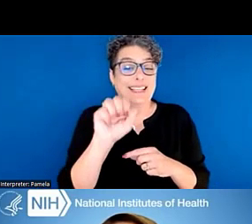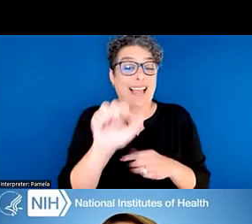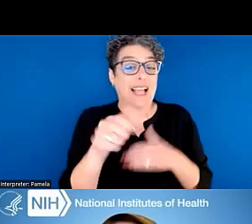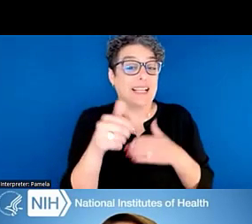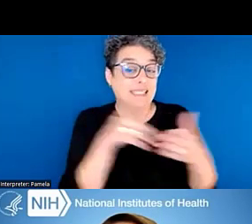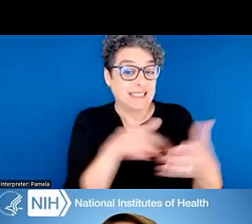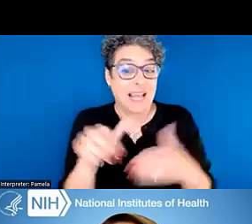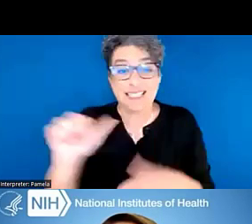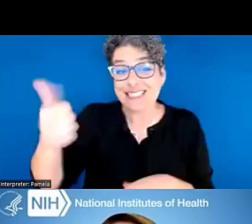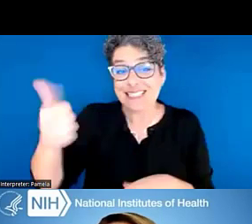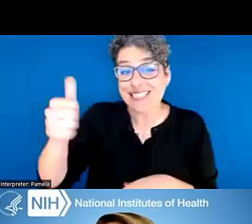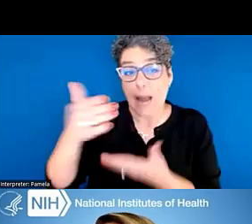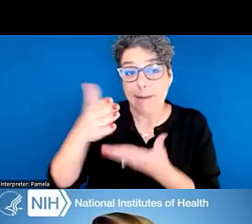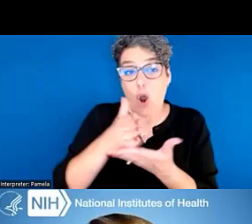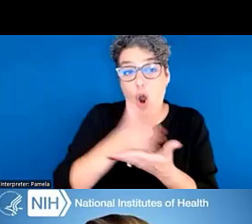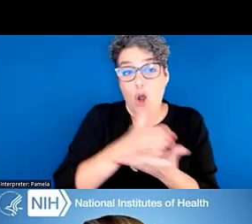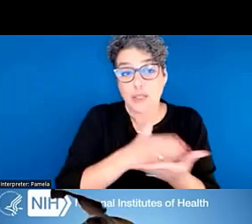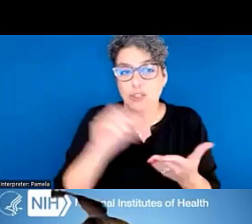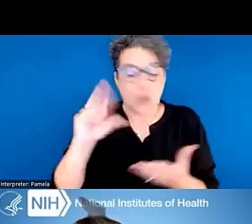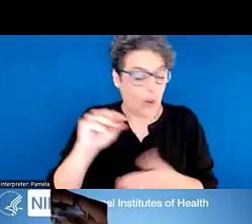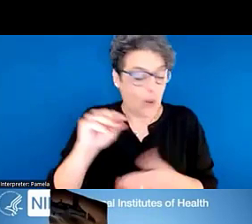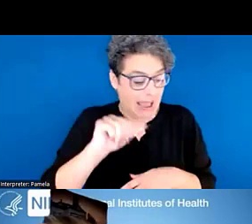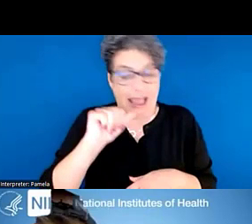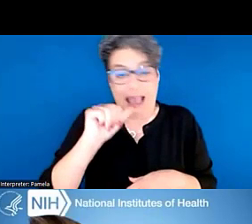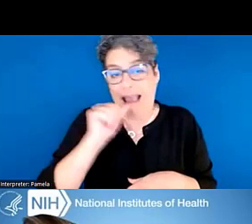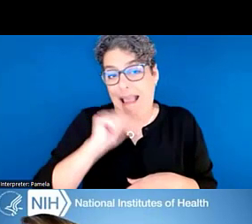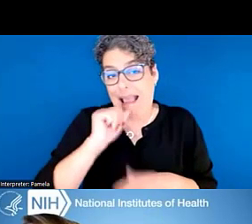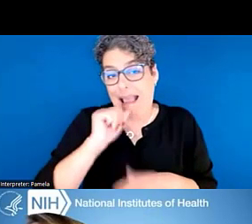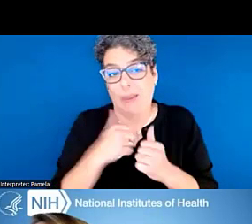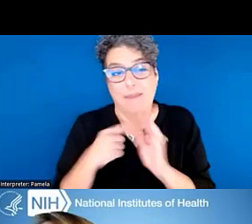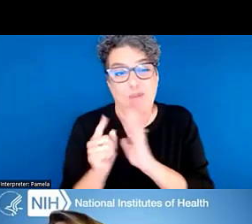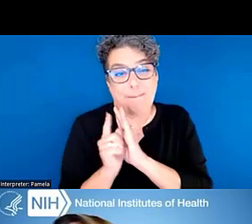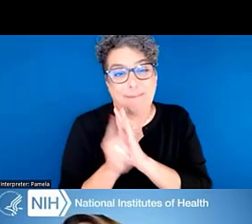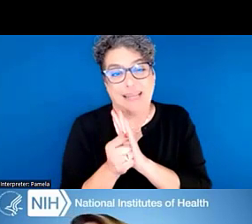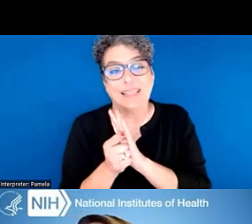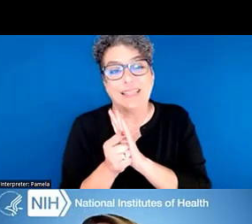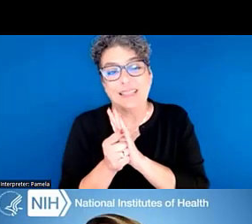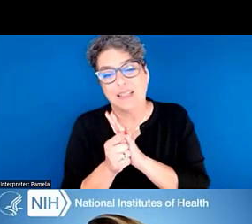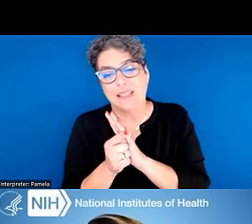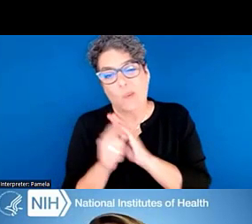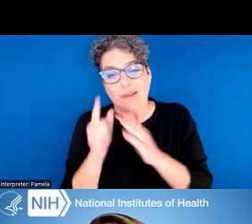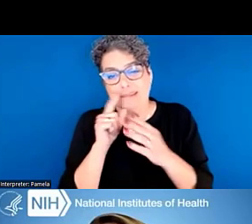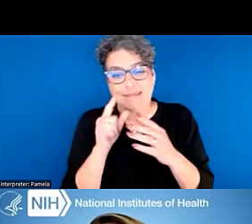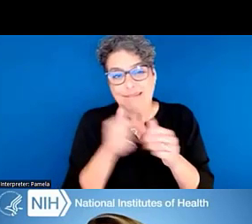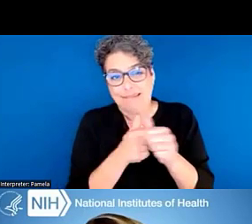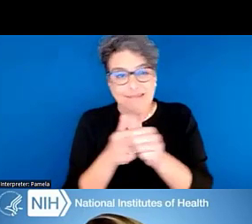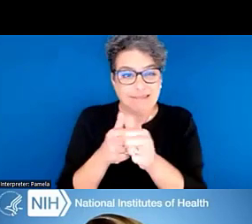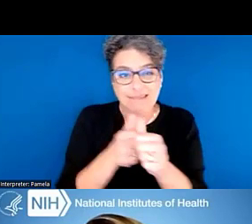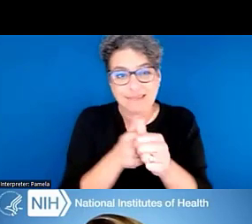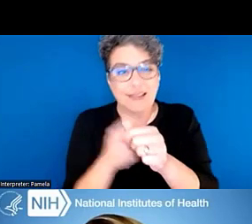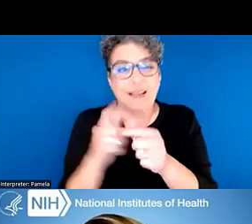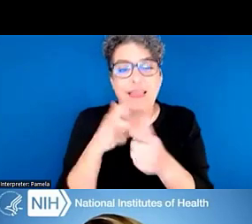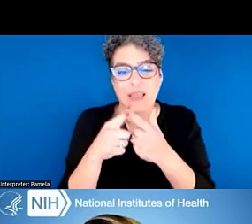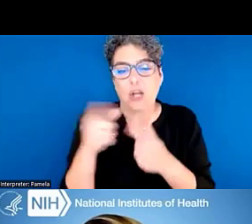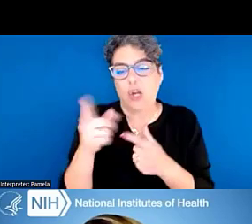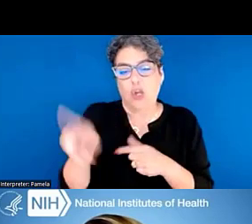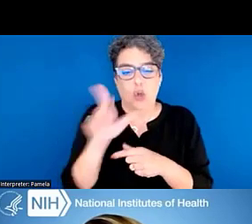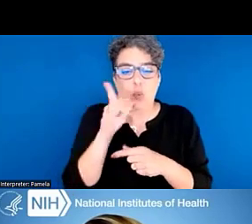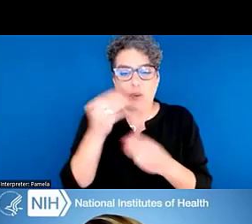So just hang in there with me, and we'll kind of follow through, and I'm going to have you kind of tell me what to do next.